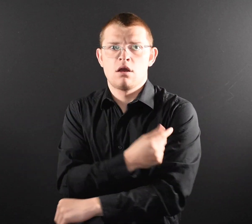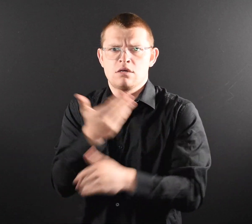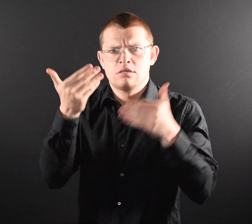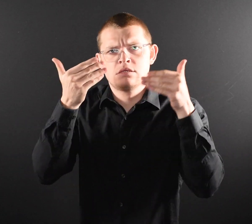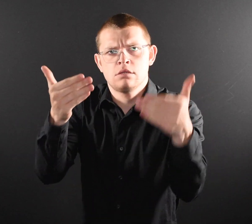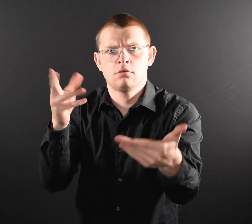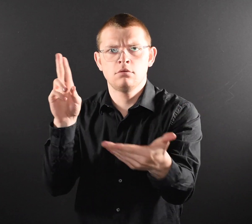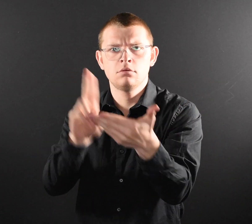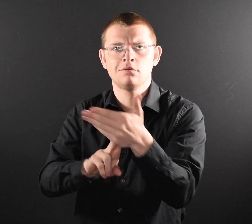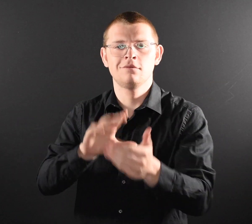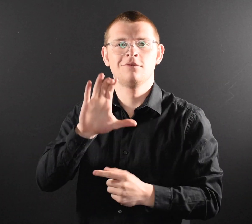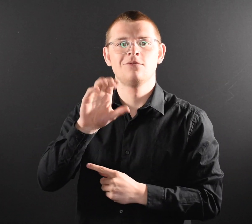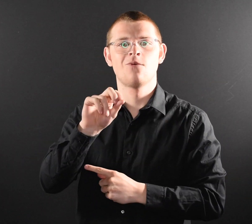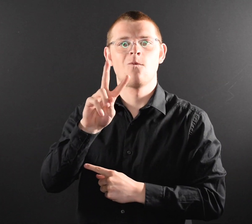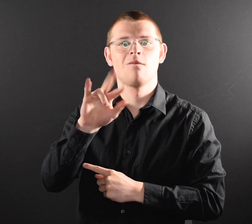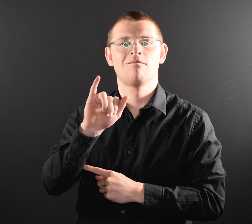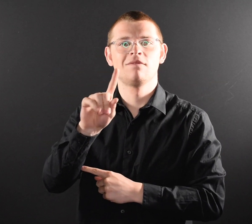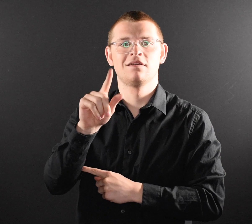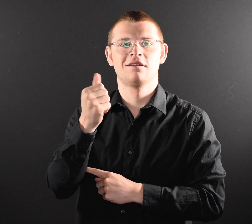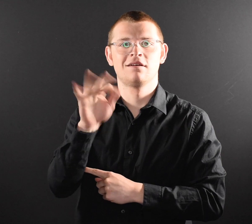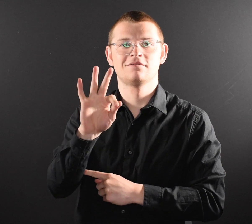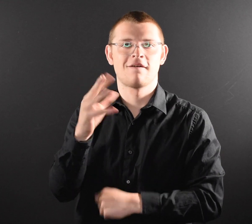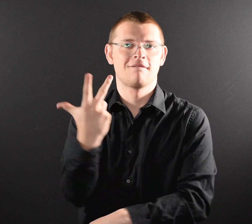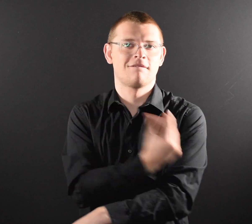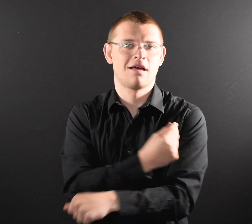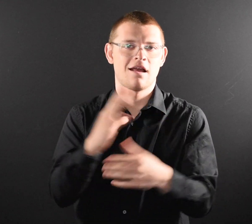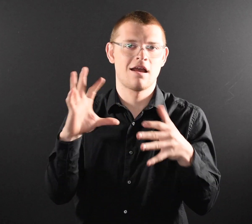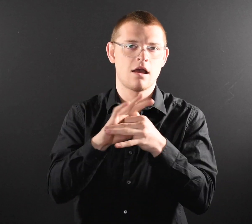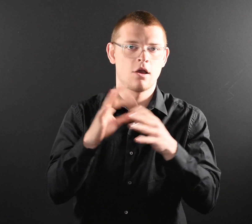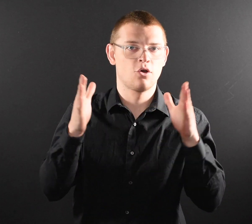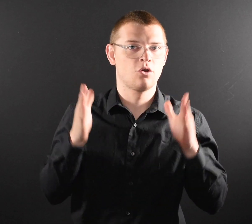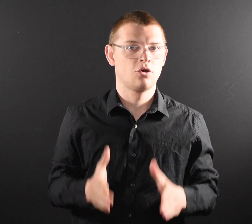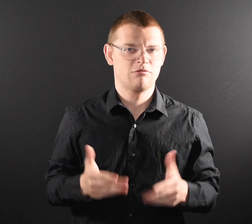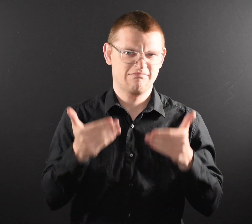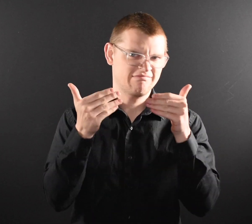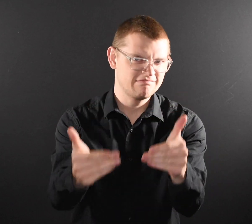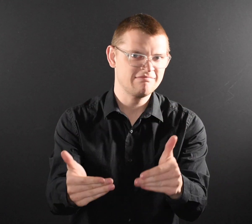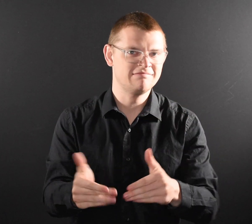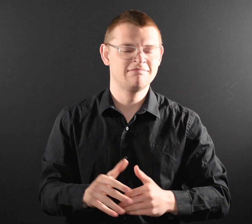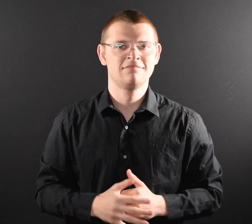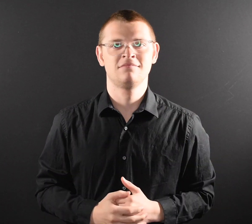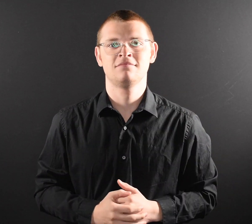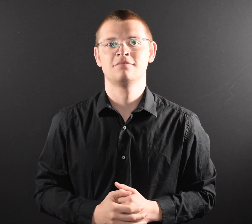not yet received a vaccine should sign up for the COVID-19 Vaccine Connector.